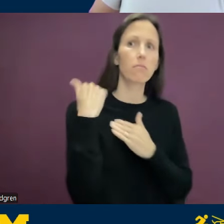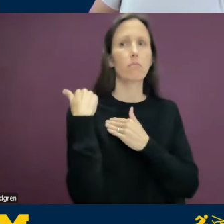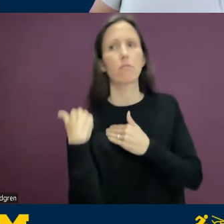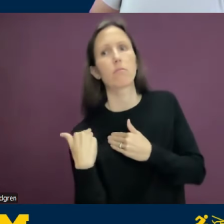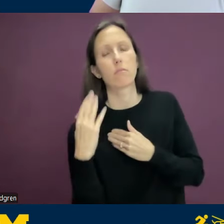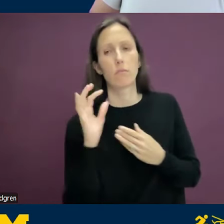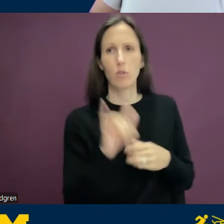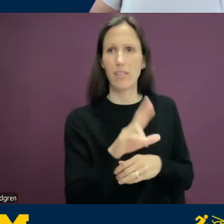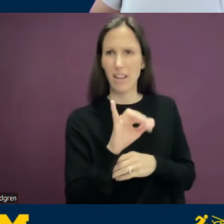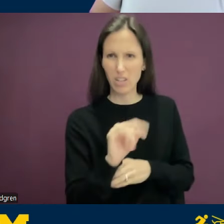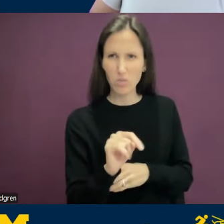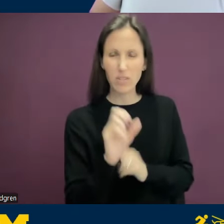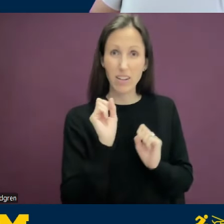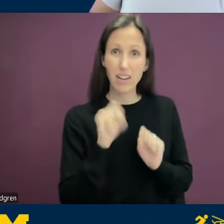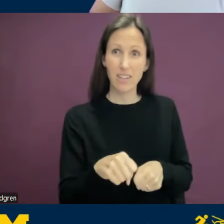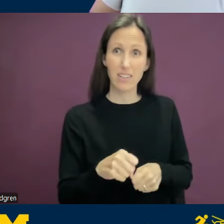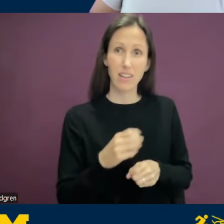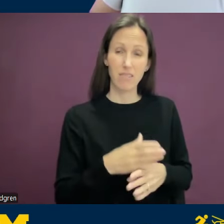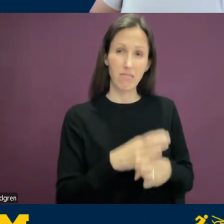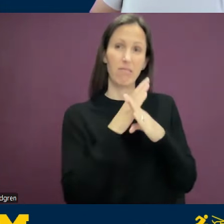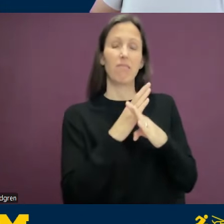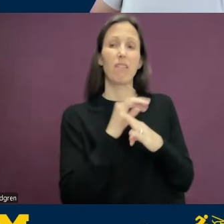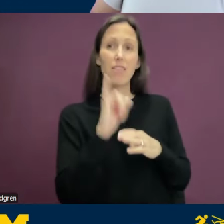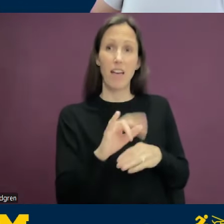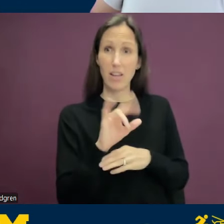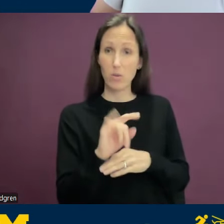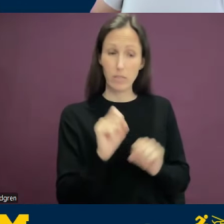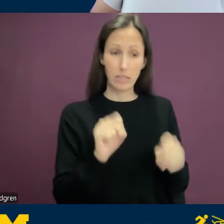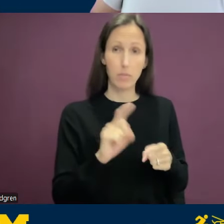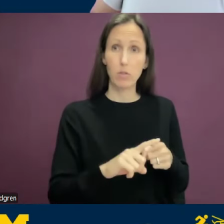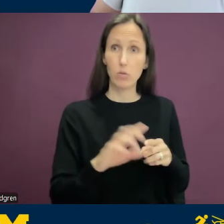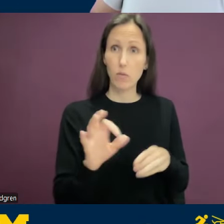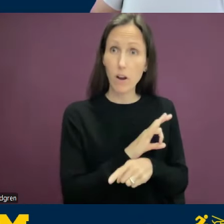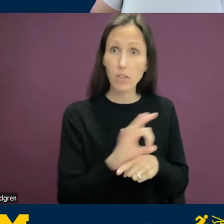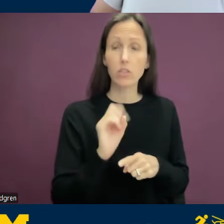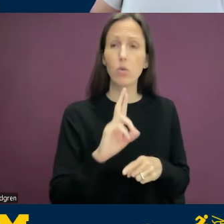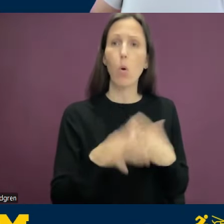which can greatly hinder the department's ability to function or to fulfill operations.